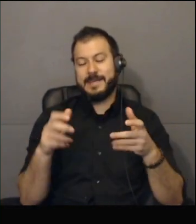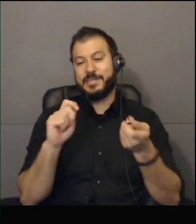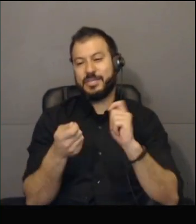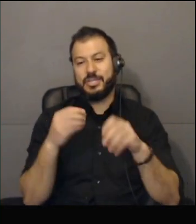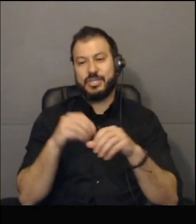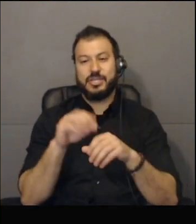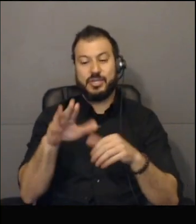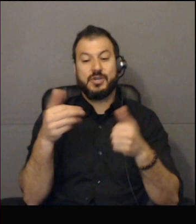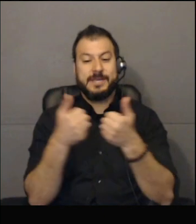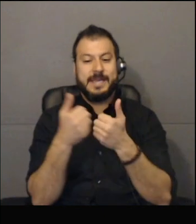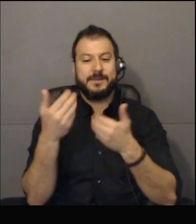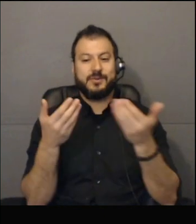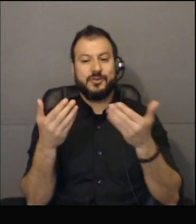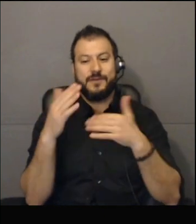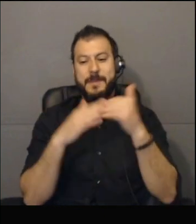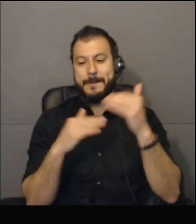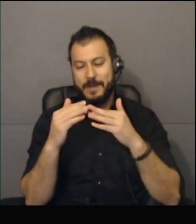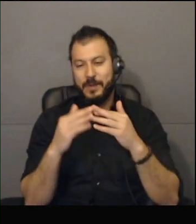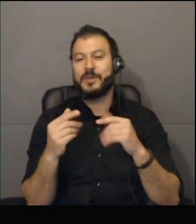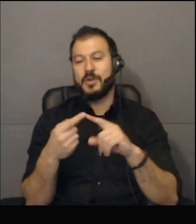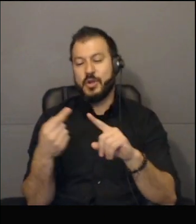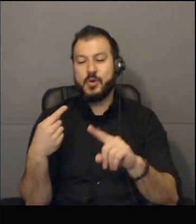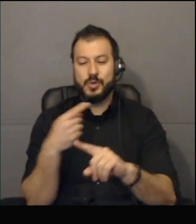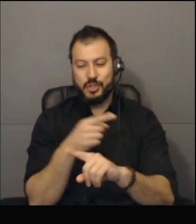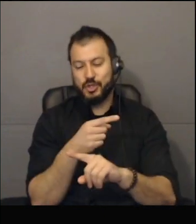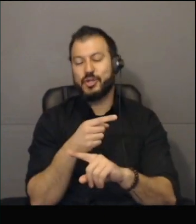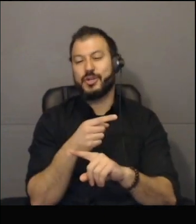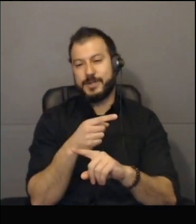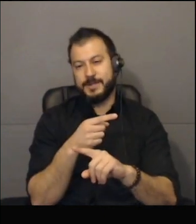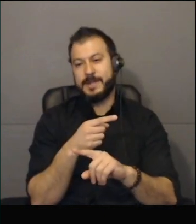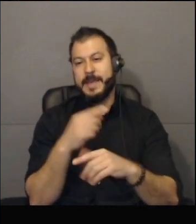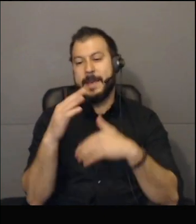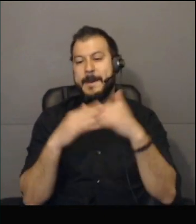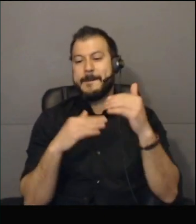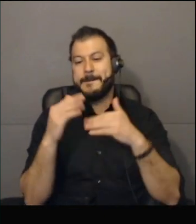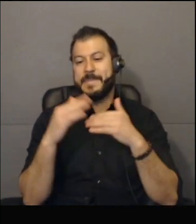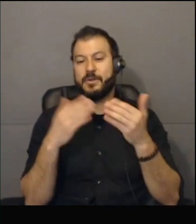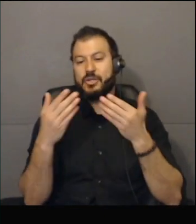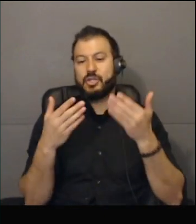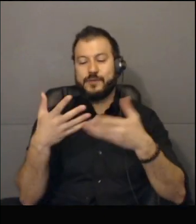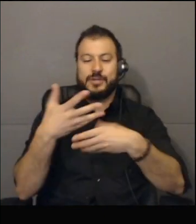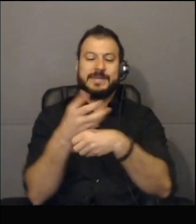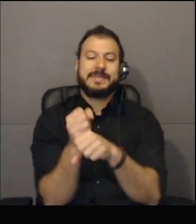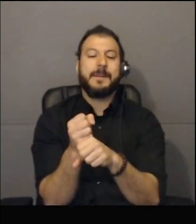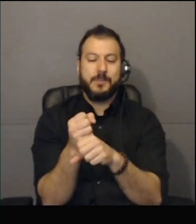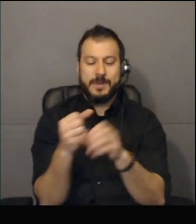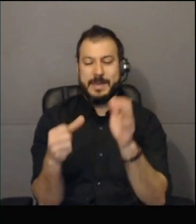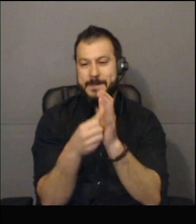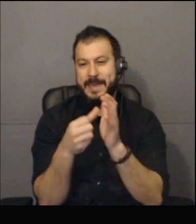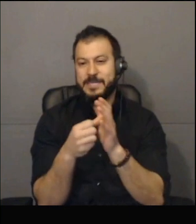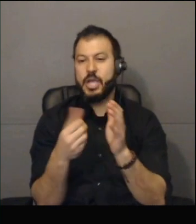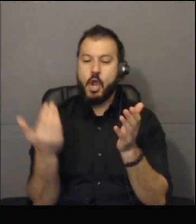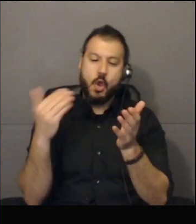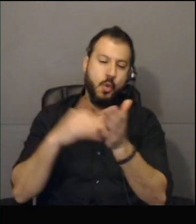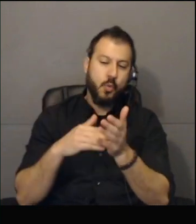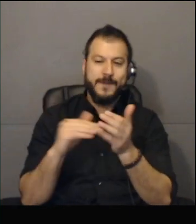server build return to the Build Server Summary page and refresh it to see the updated values.